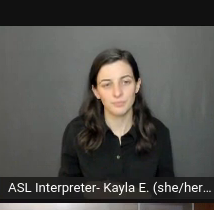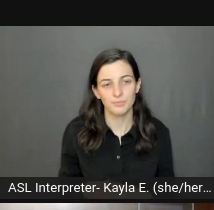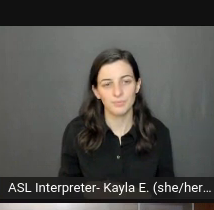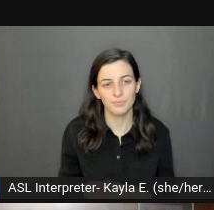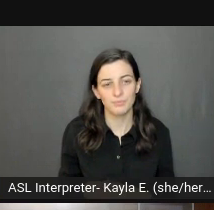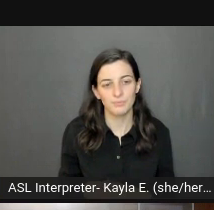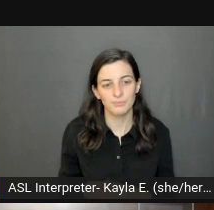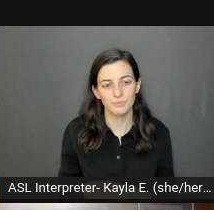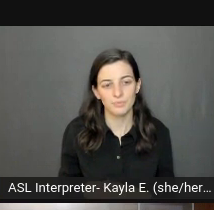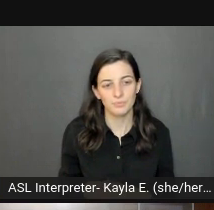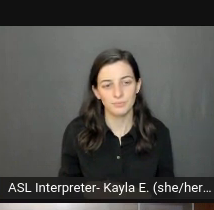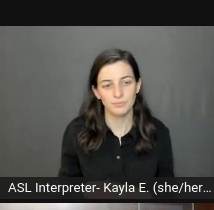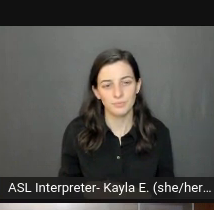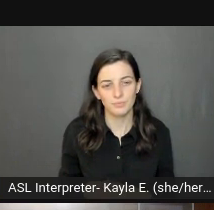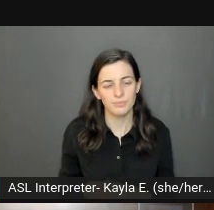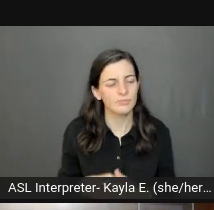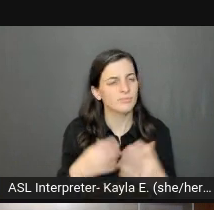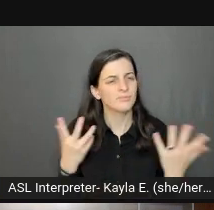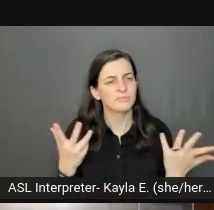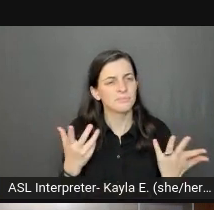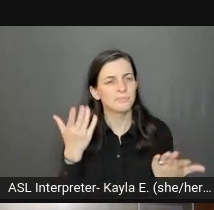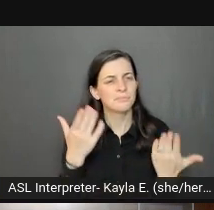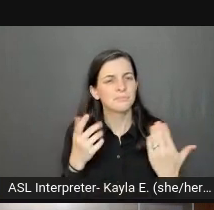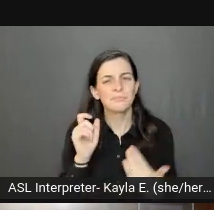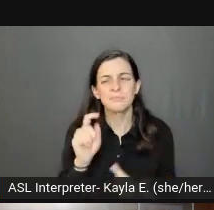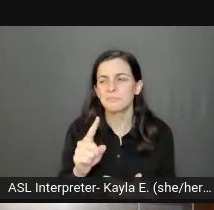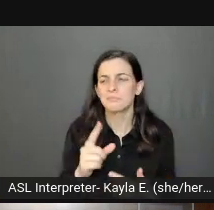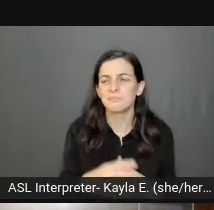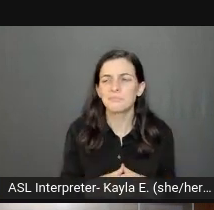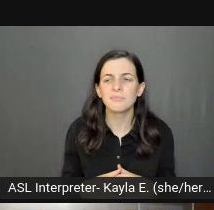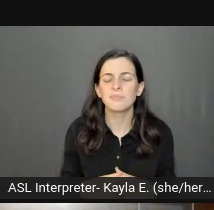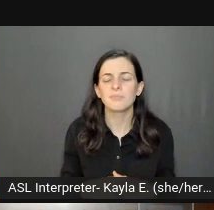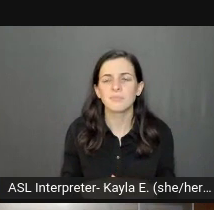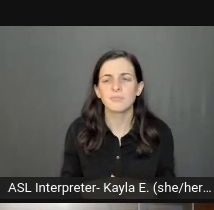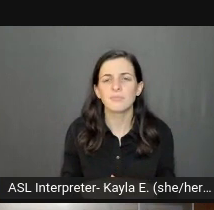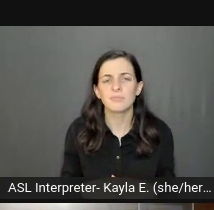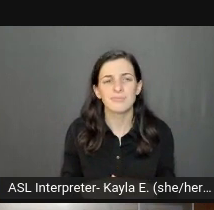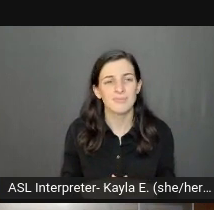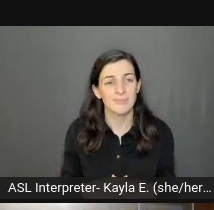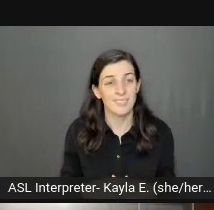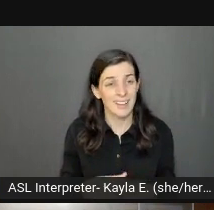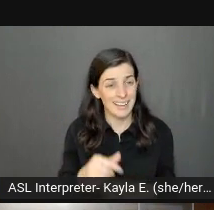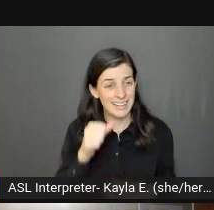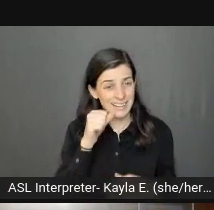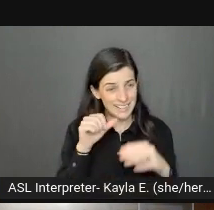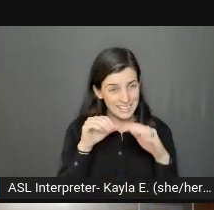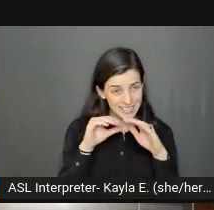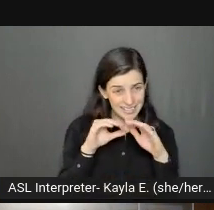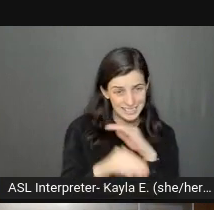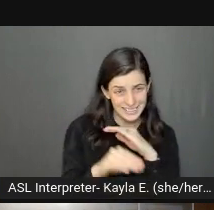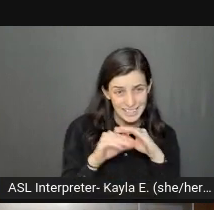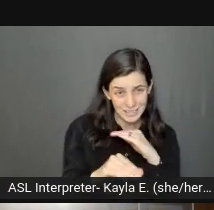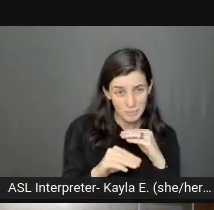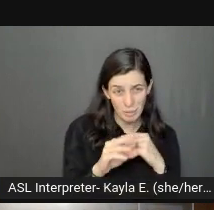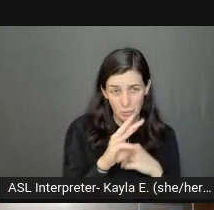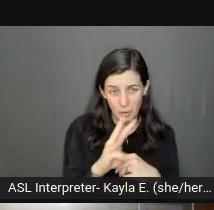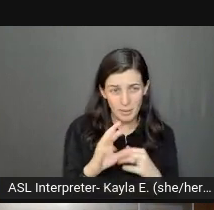Now how does the inaccessible websites actually affect daily lives of screen reader users?